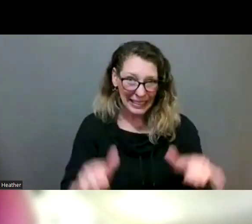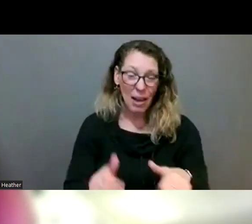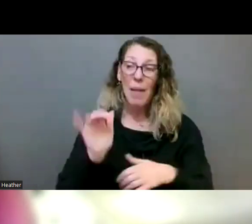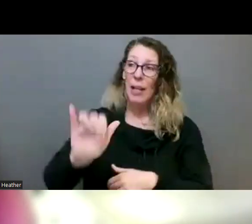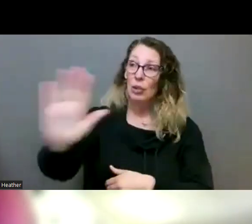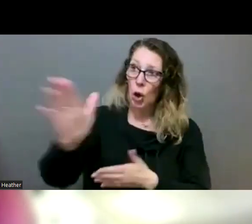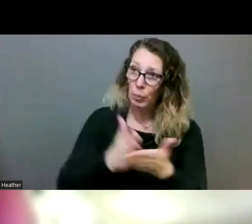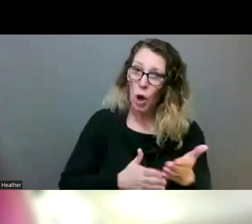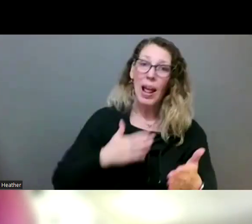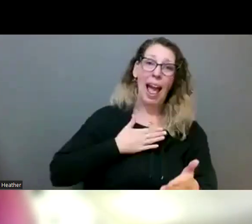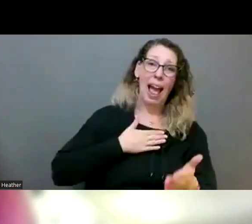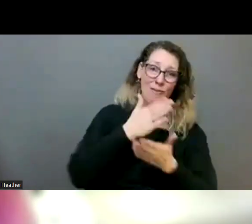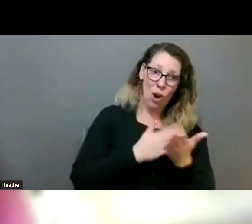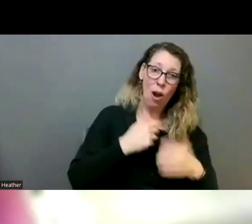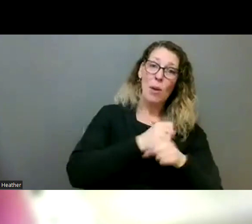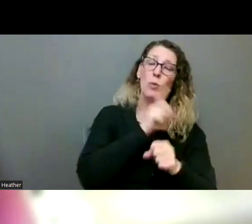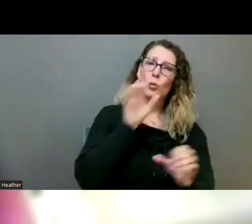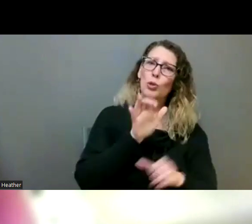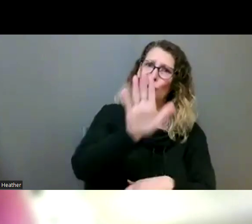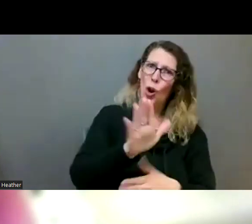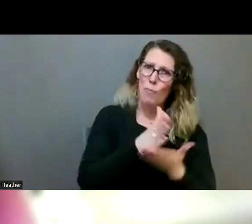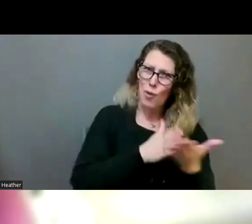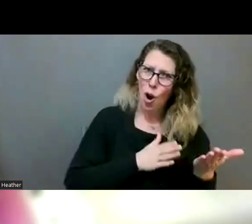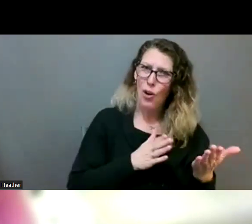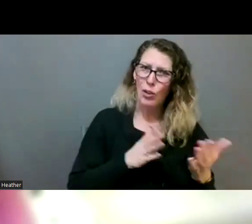so make sure you're doing your part of it so that you know, if it gets to here,